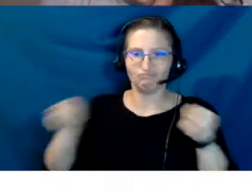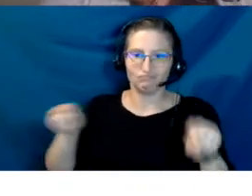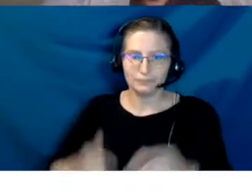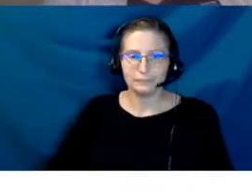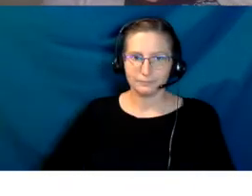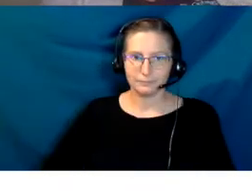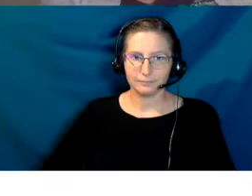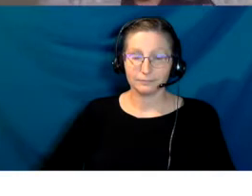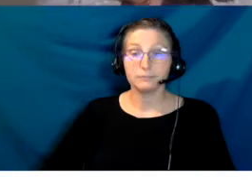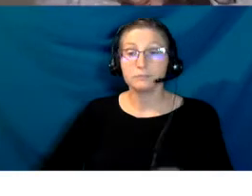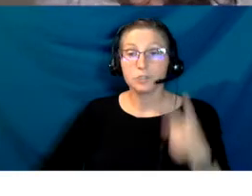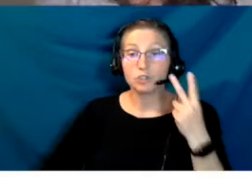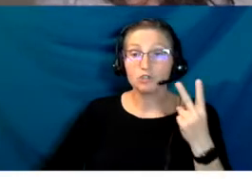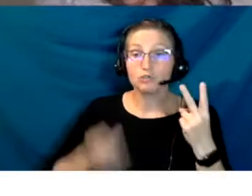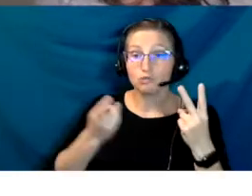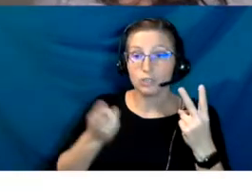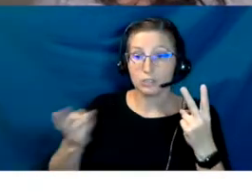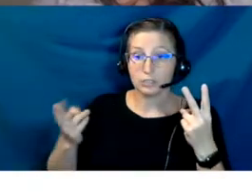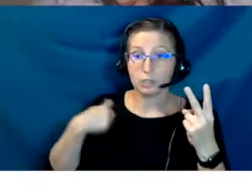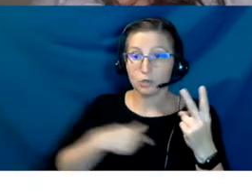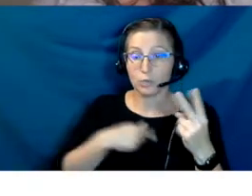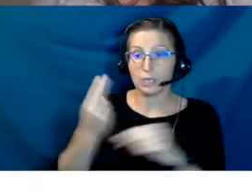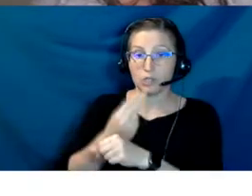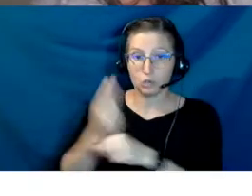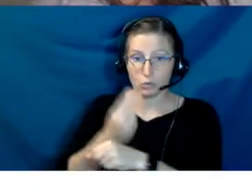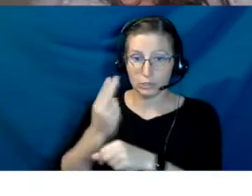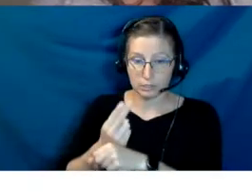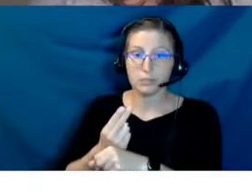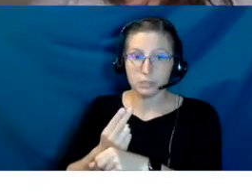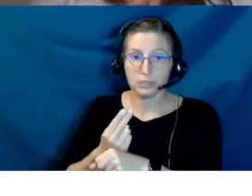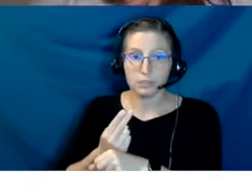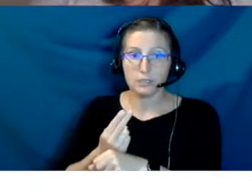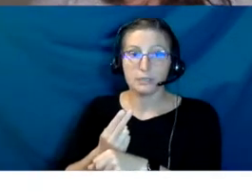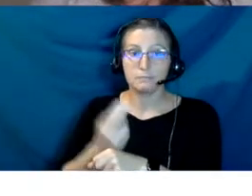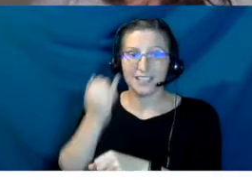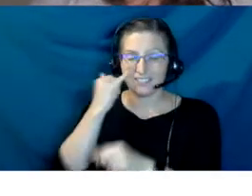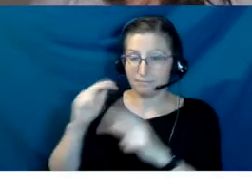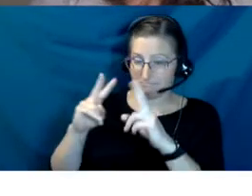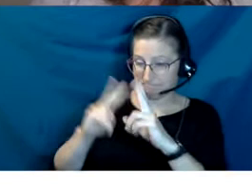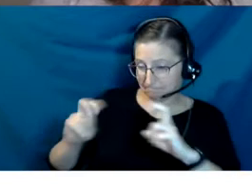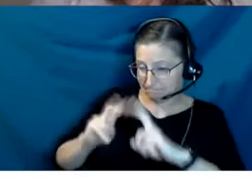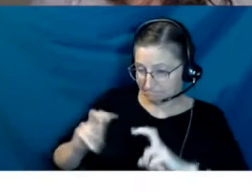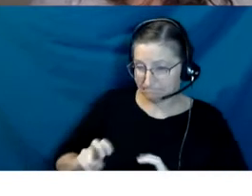So these are two resources that we use when looking at whether or not a student might